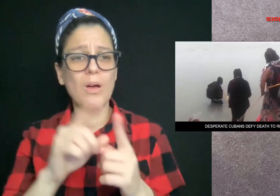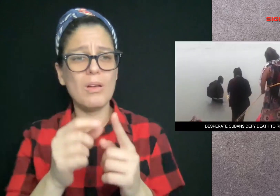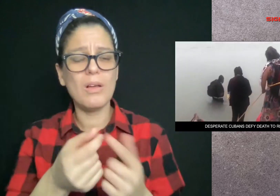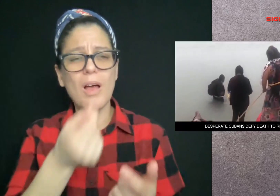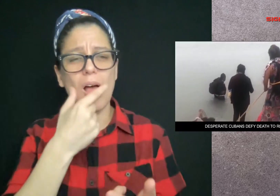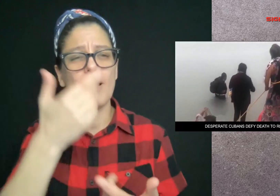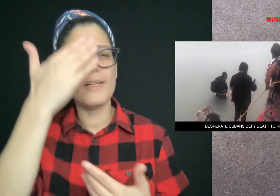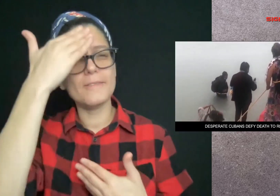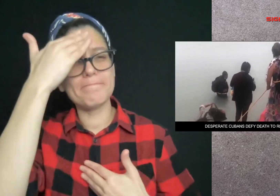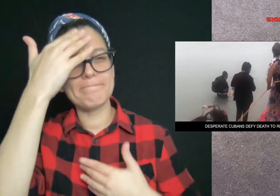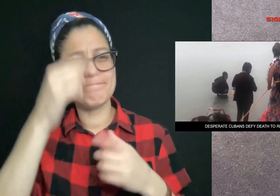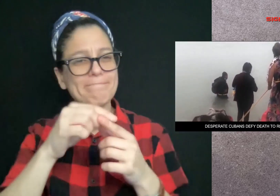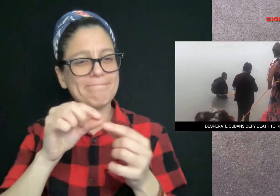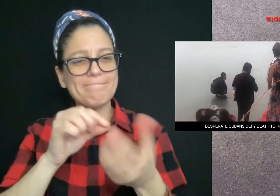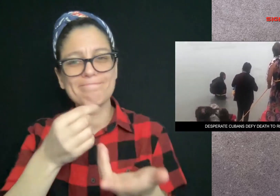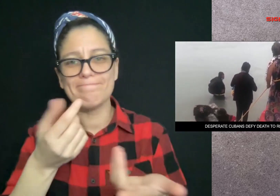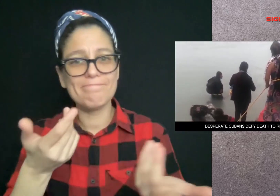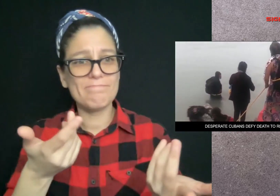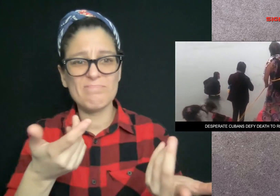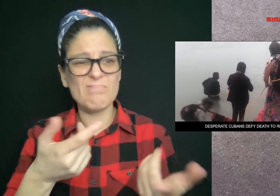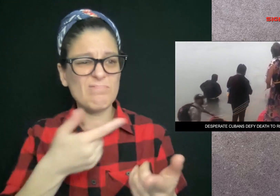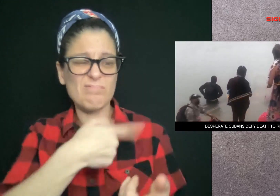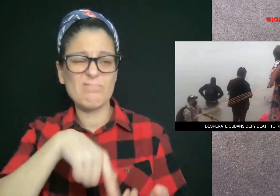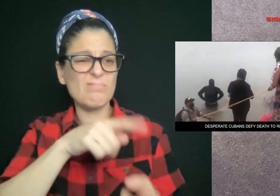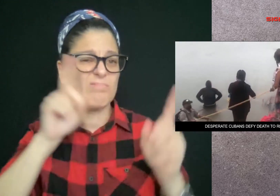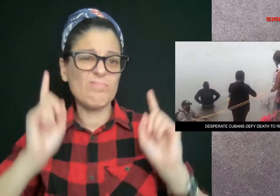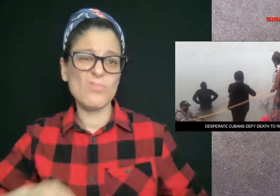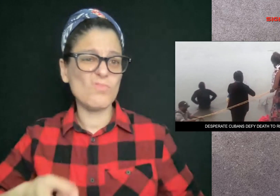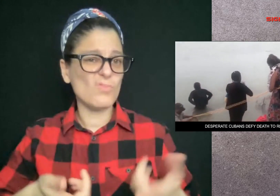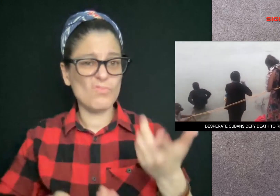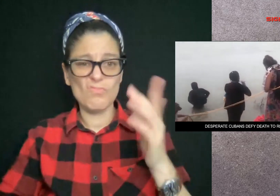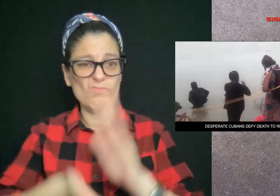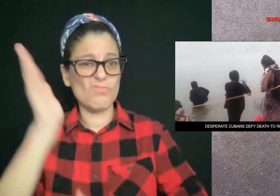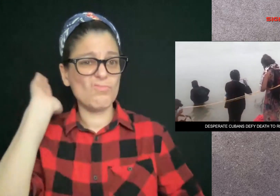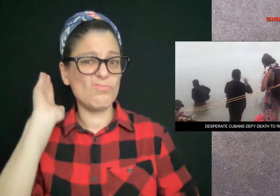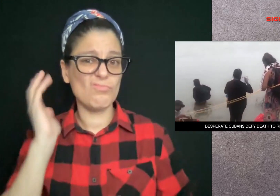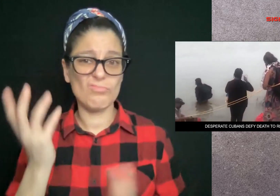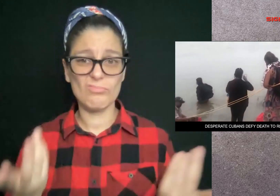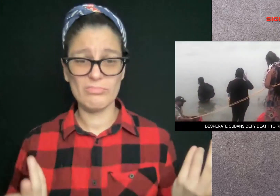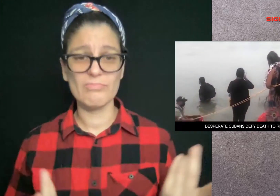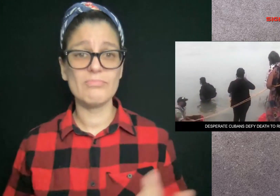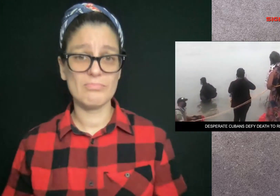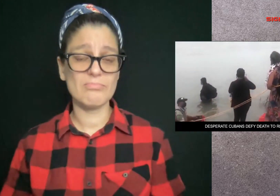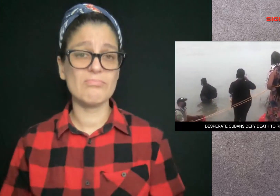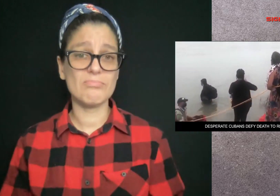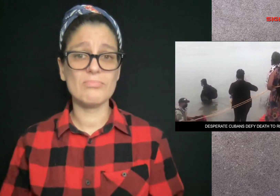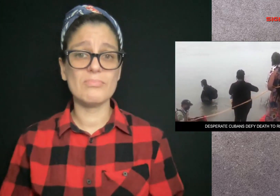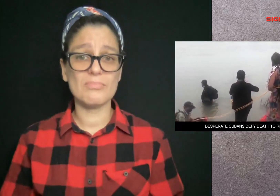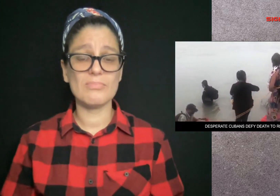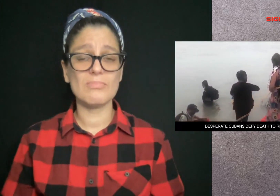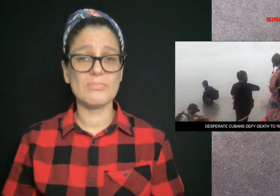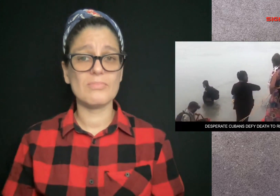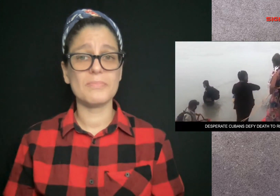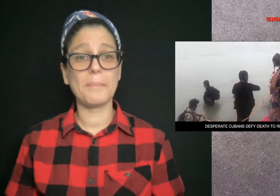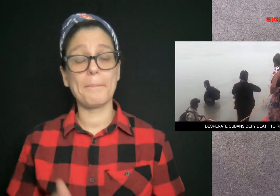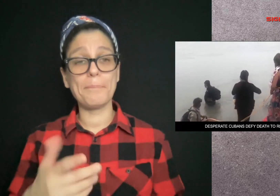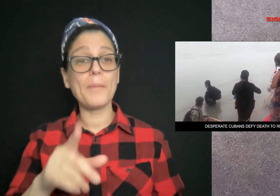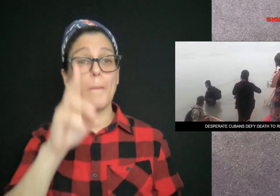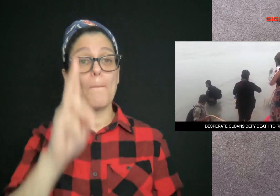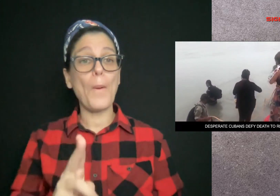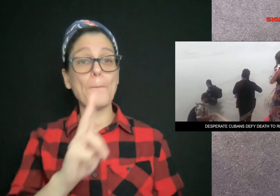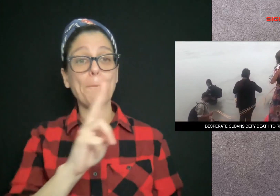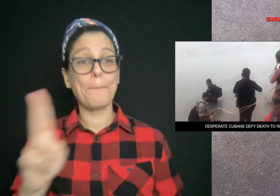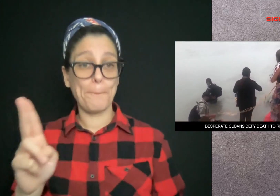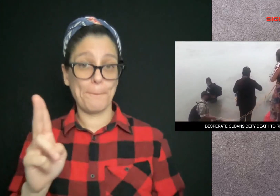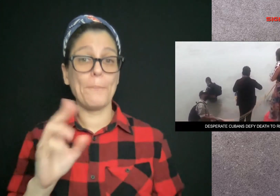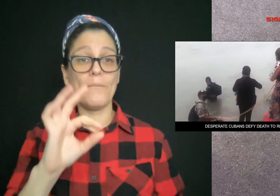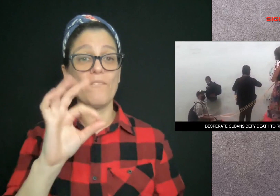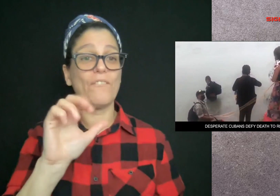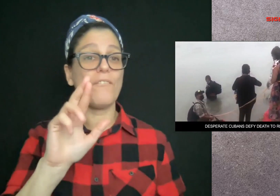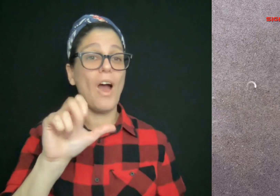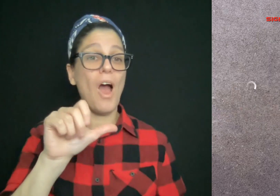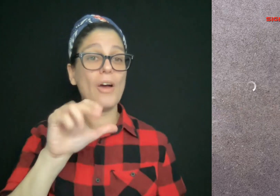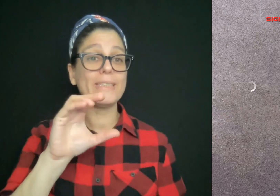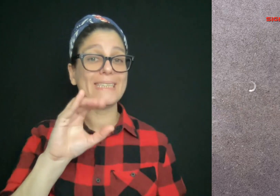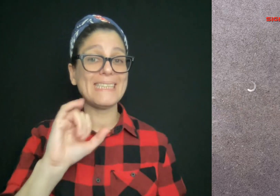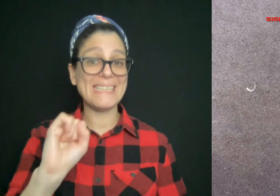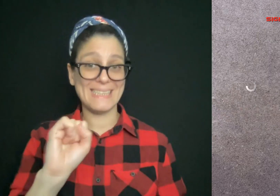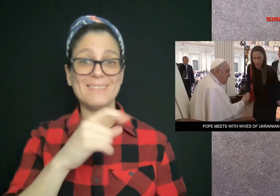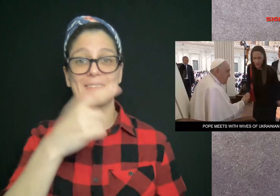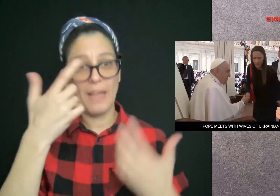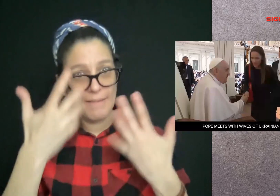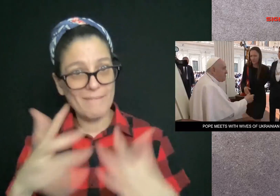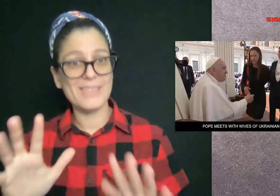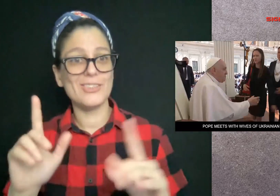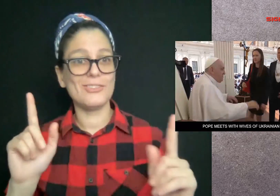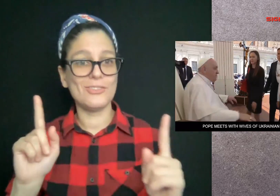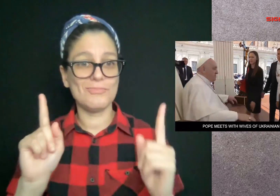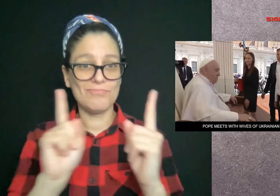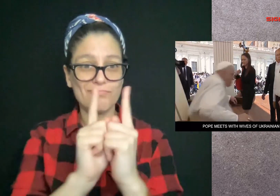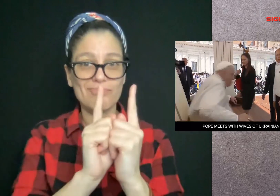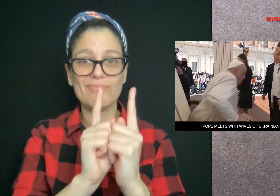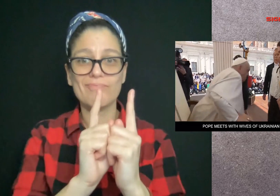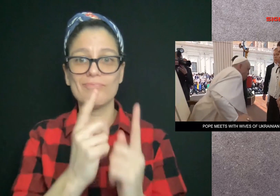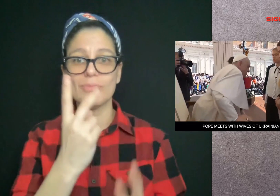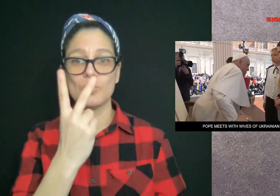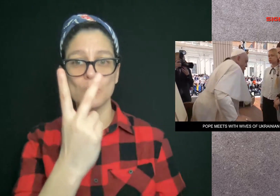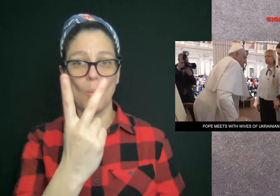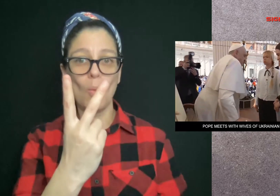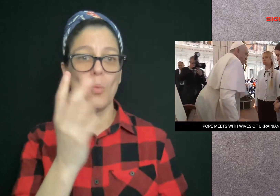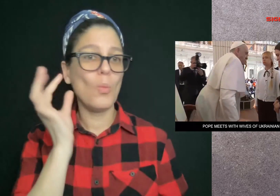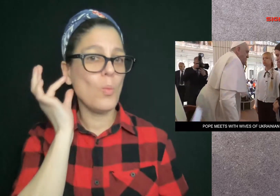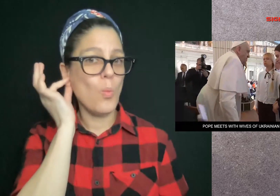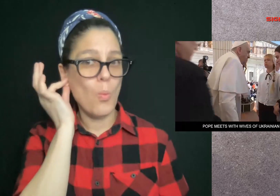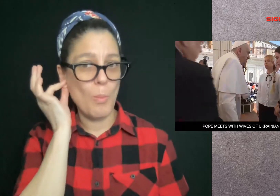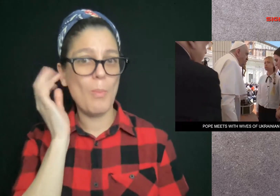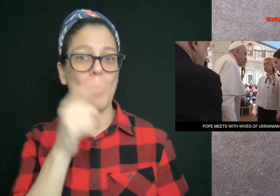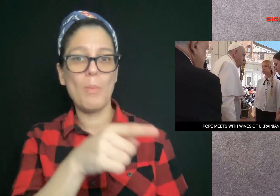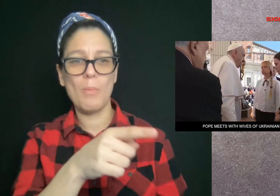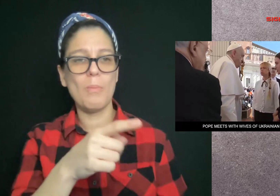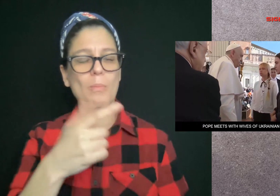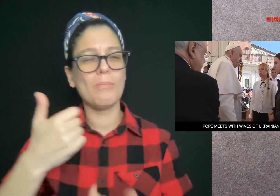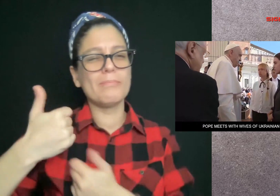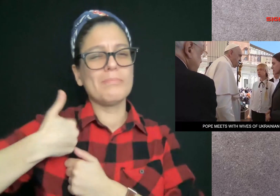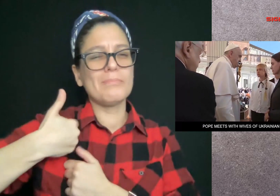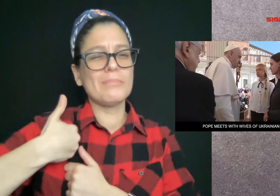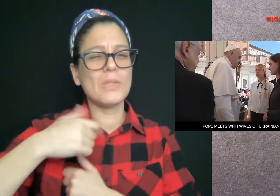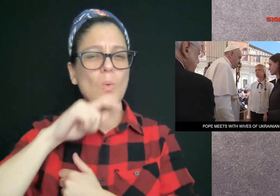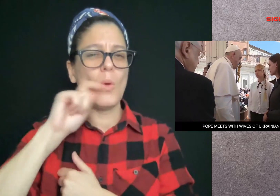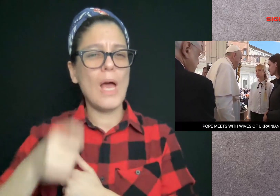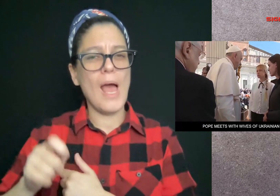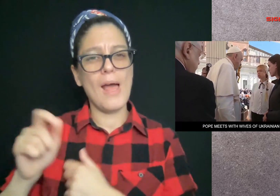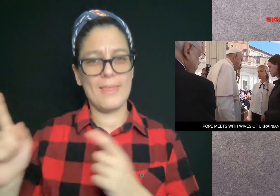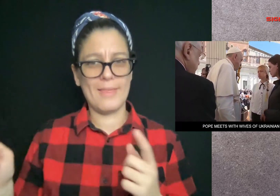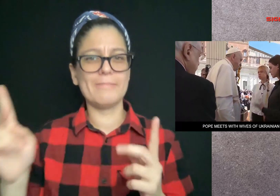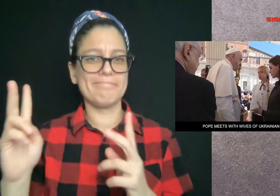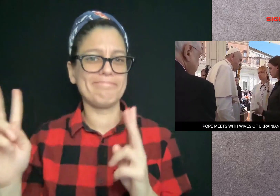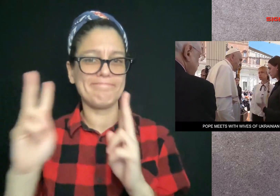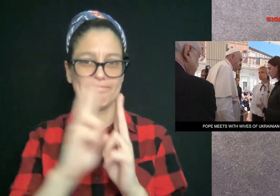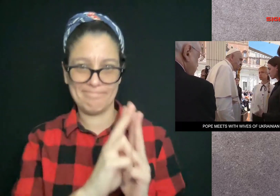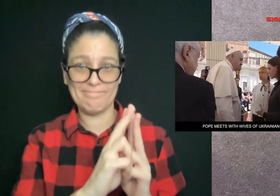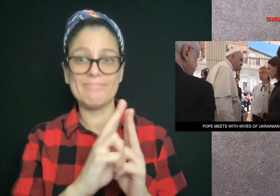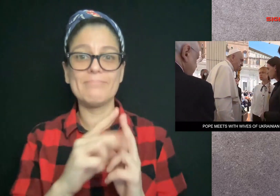food and medicines are driving people to leave